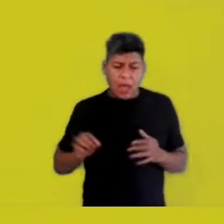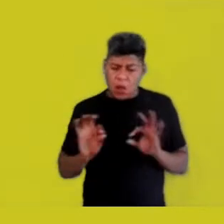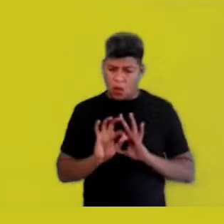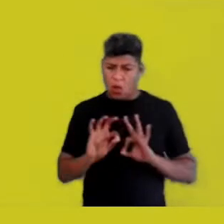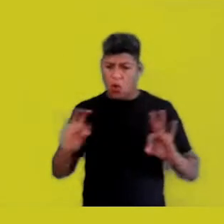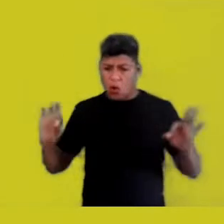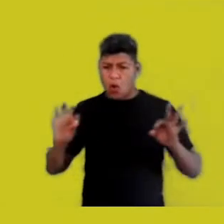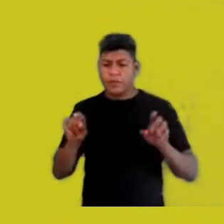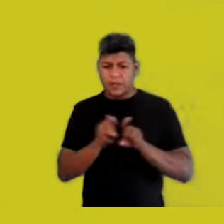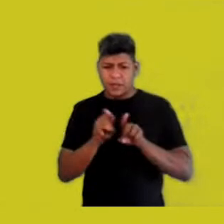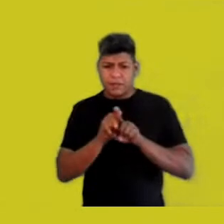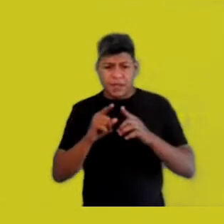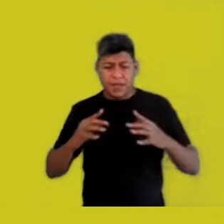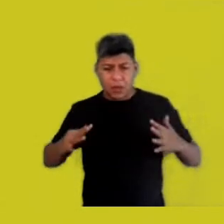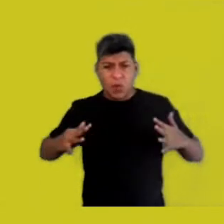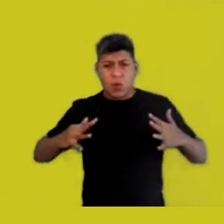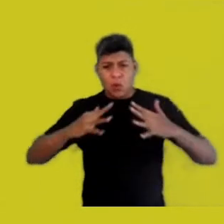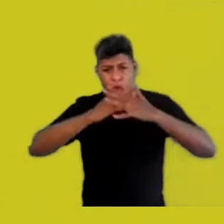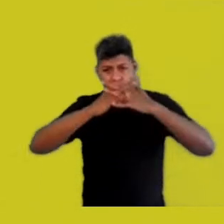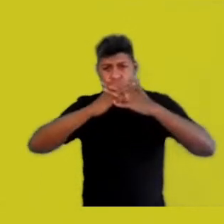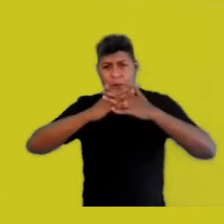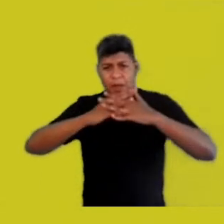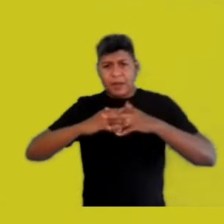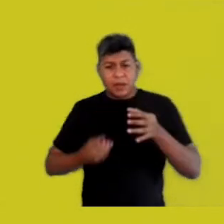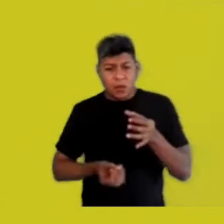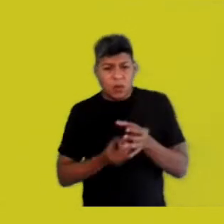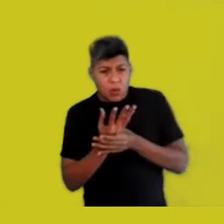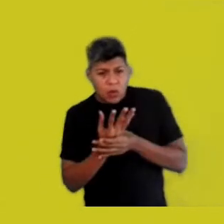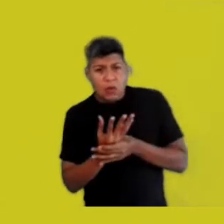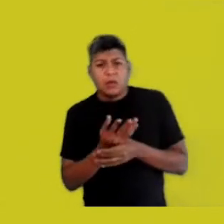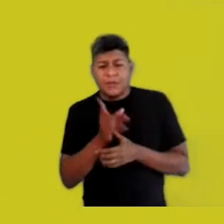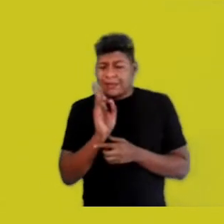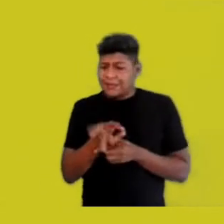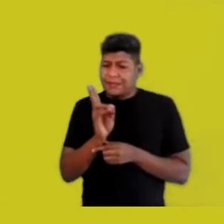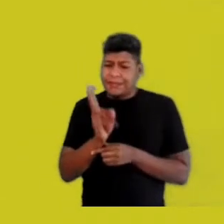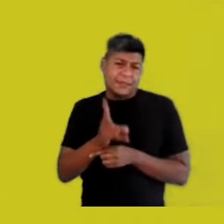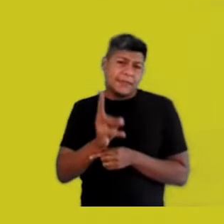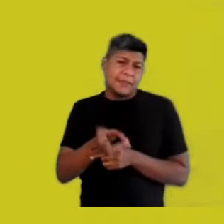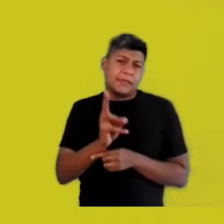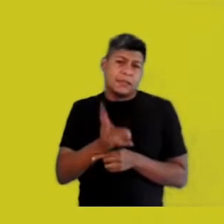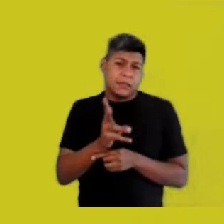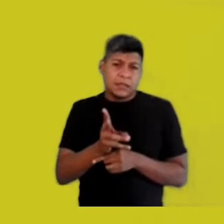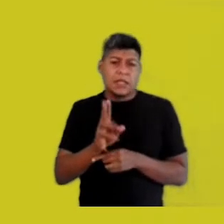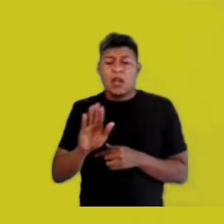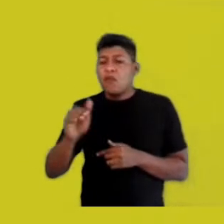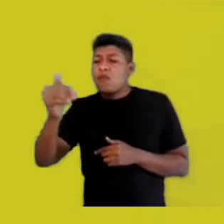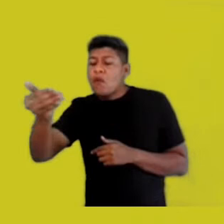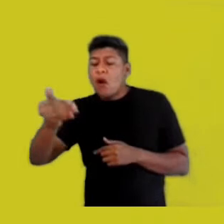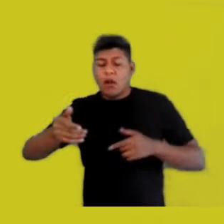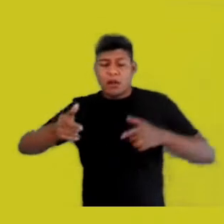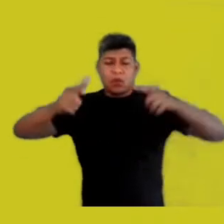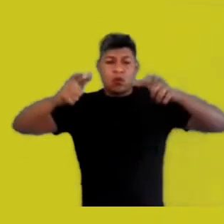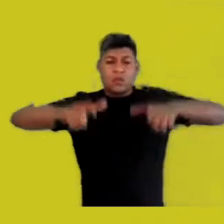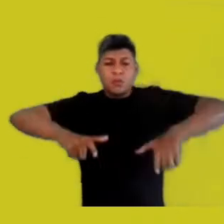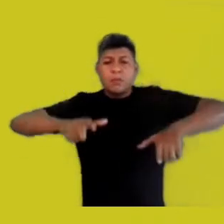continuously being produced outside traditional formation spaces,